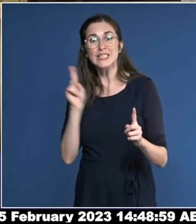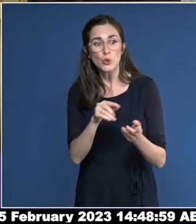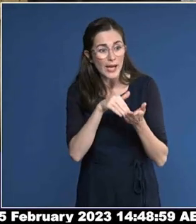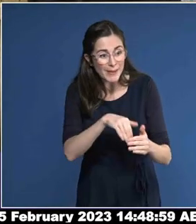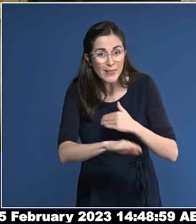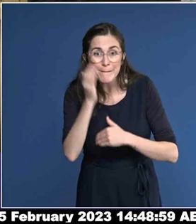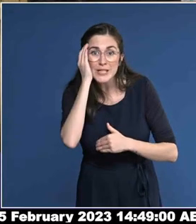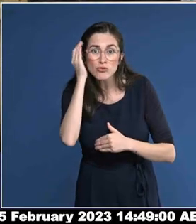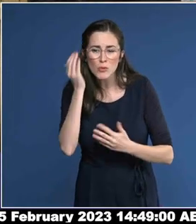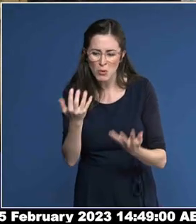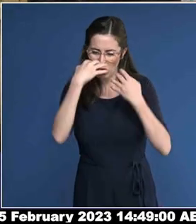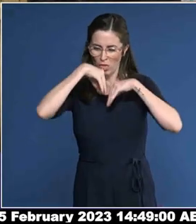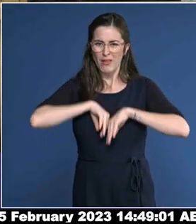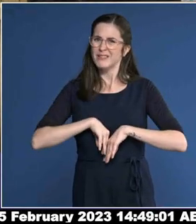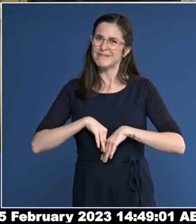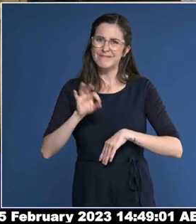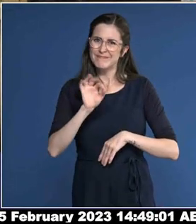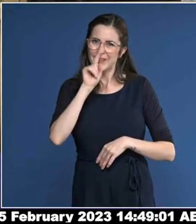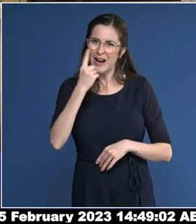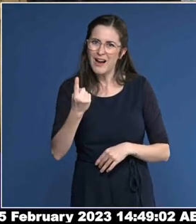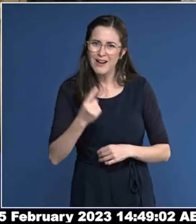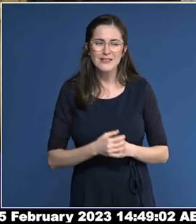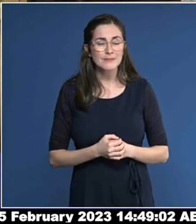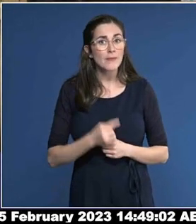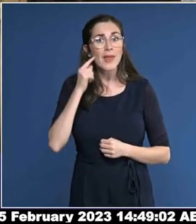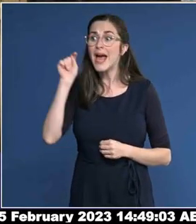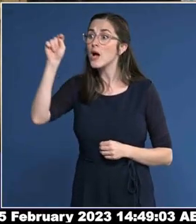So it would be about looking at the external environment outside to be creative.